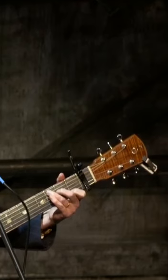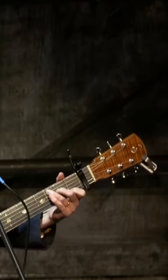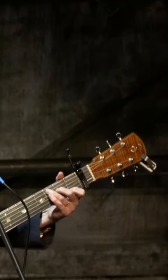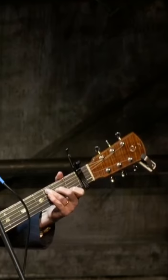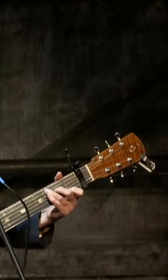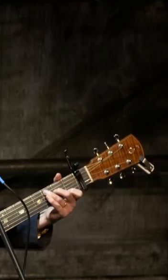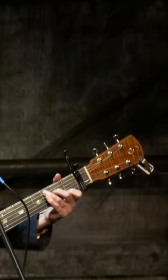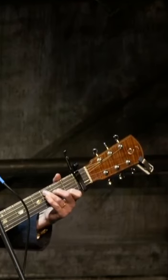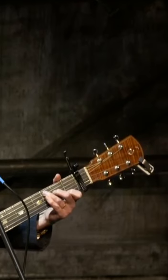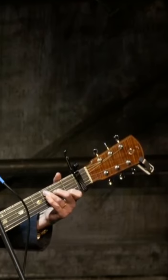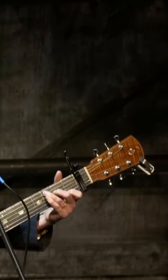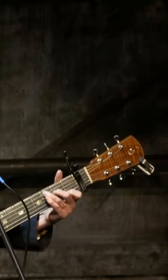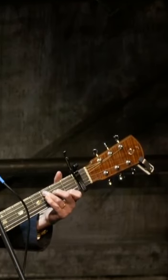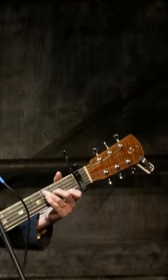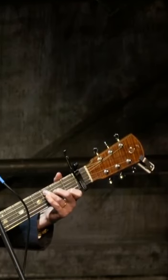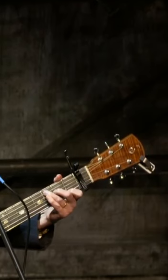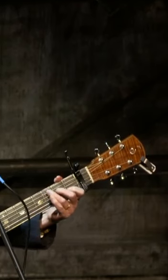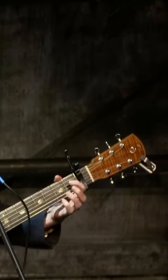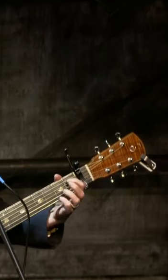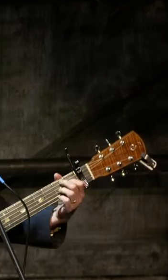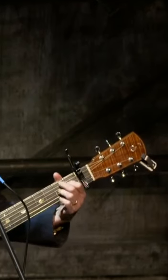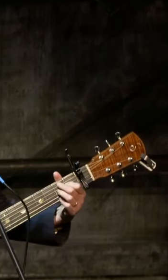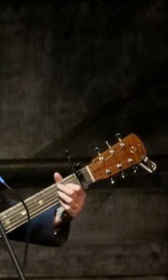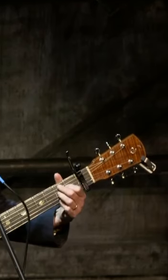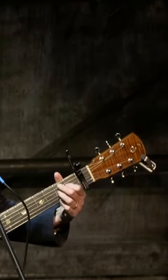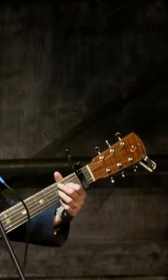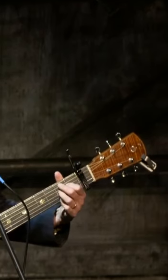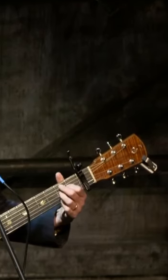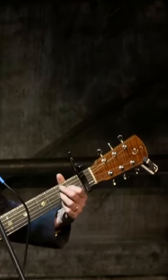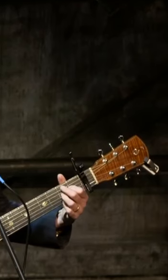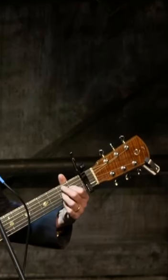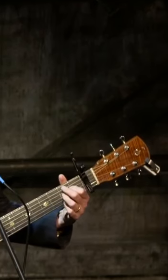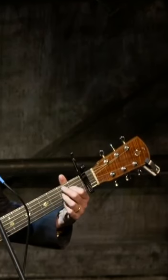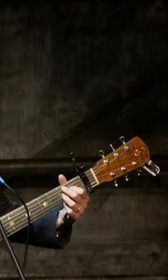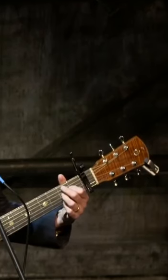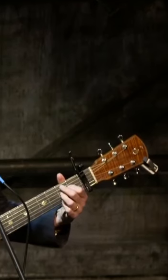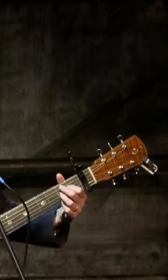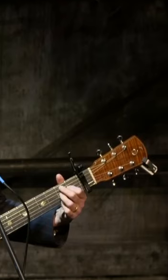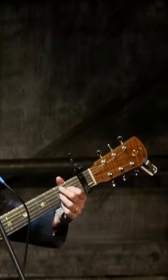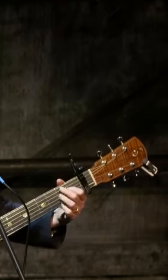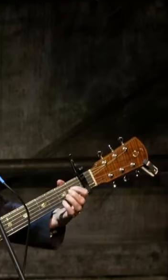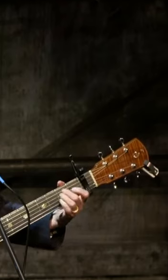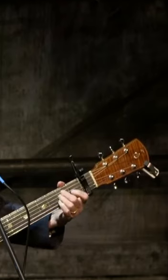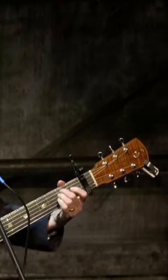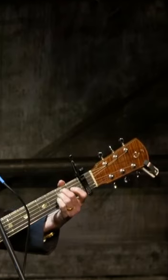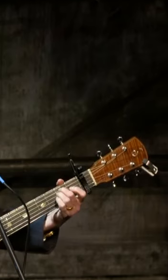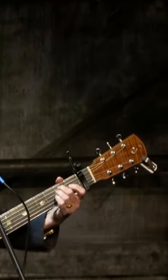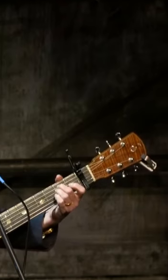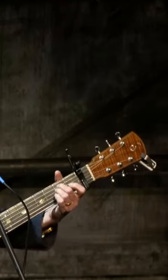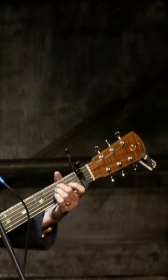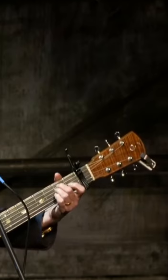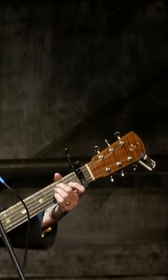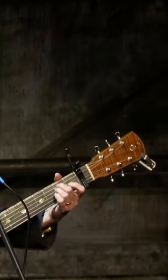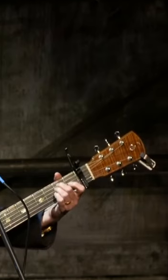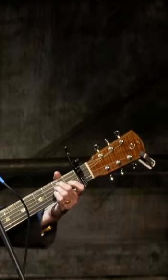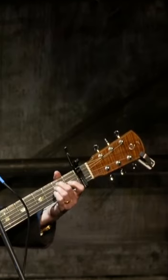# And though I know it's useless # It kind of helps me through # Mm-hm